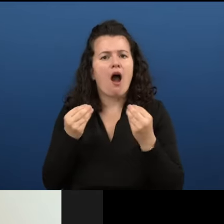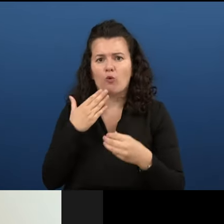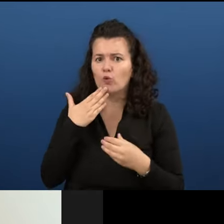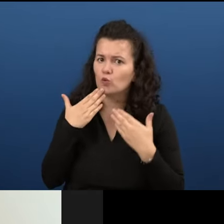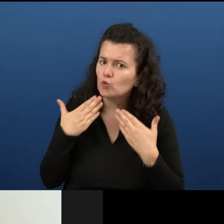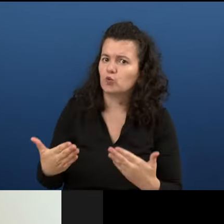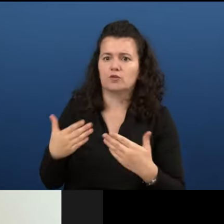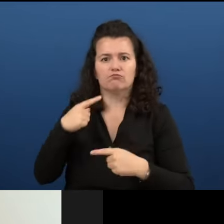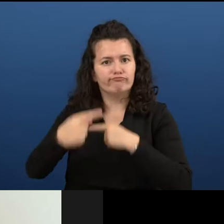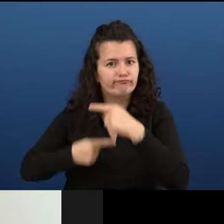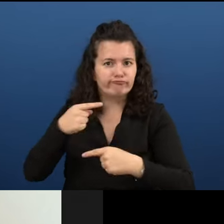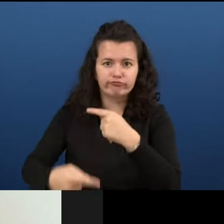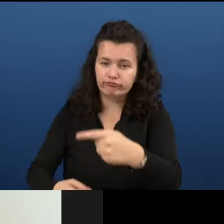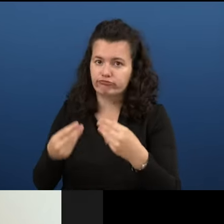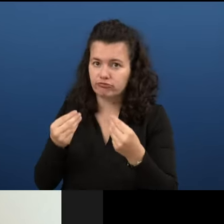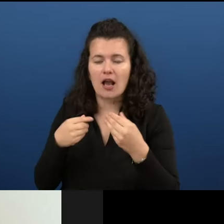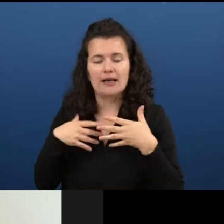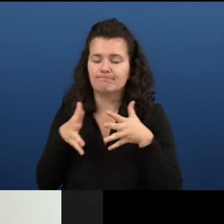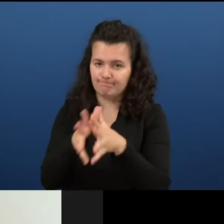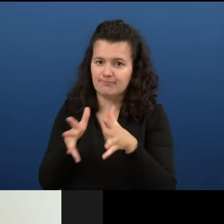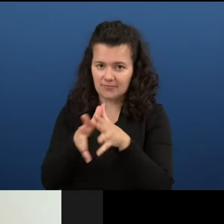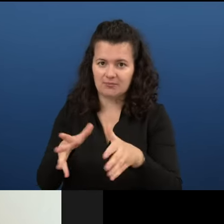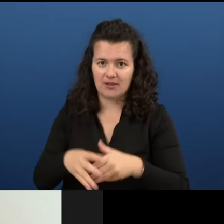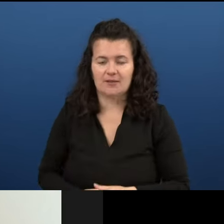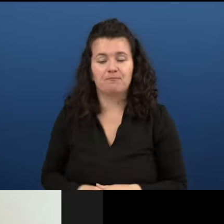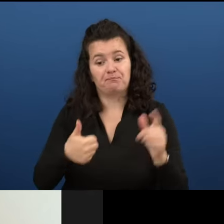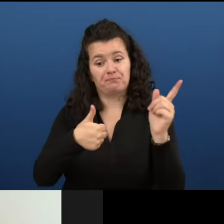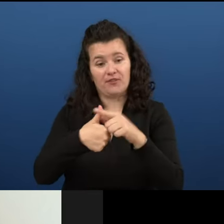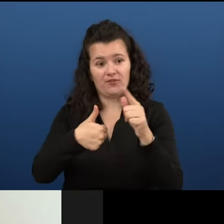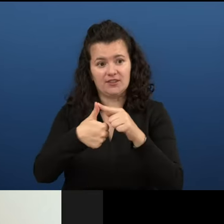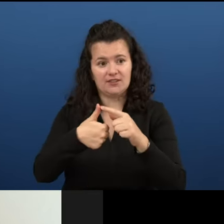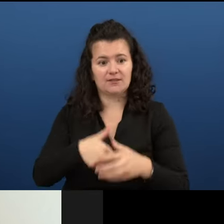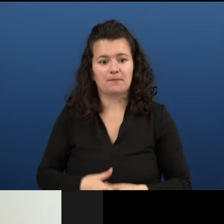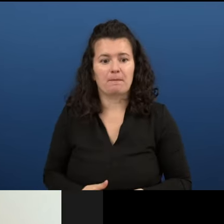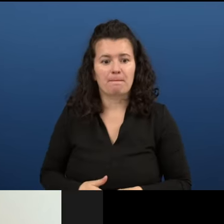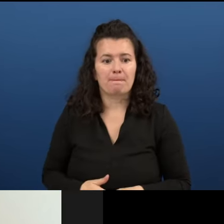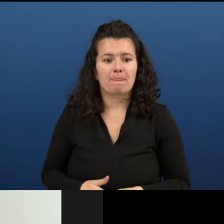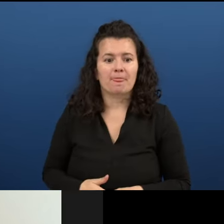of a disability inclusive organization, fast for our persons with disabilities who already